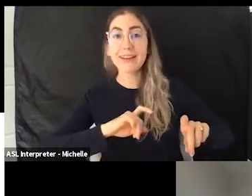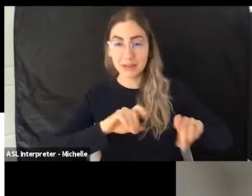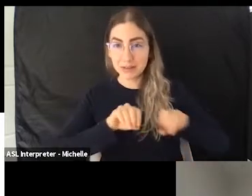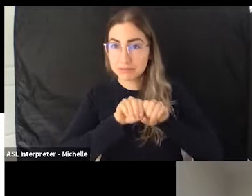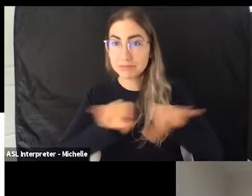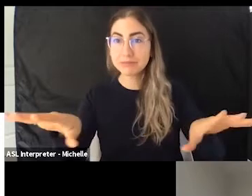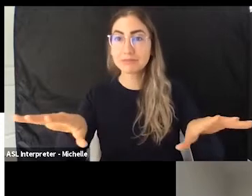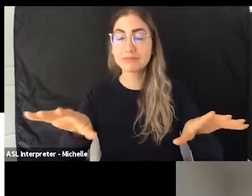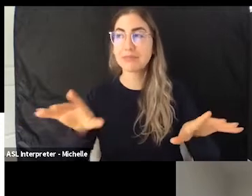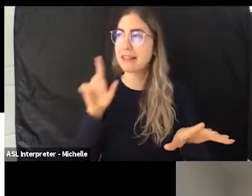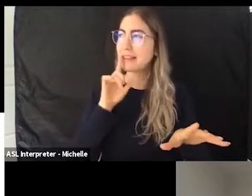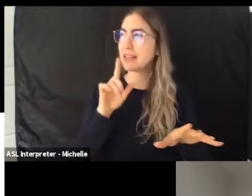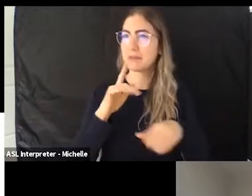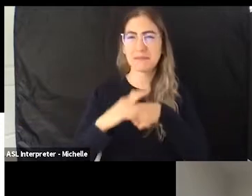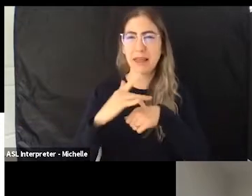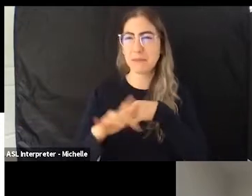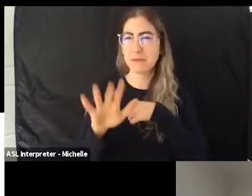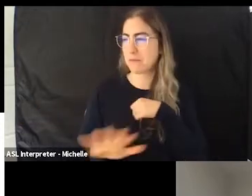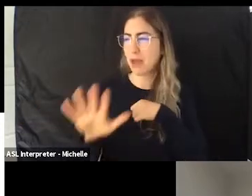WAS MADE AVAILABLE FOR ABOUT APRIL. AVAILABLE FOR ABOUT TEN DAYS AT THE END OF MARCH AND EARLY